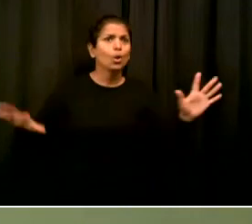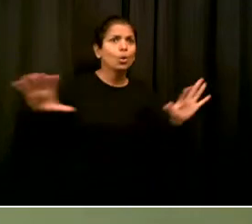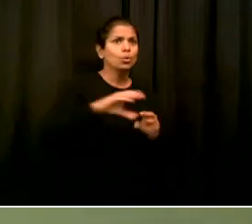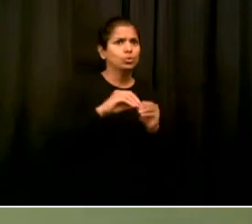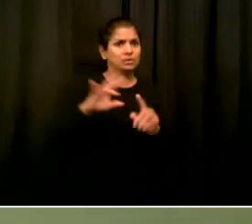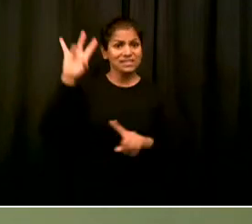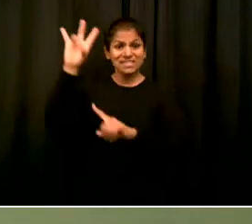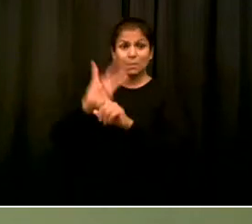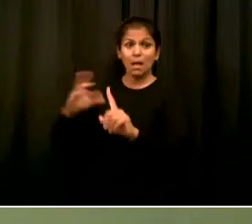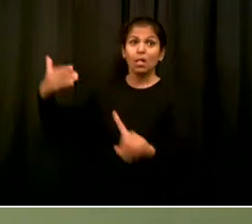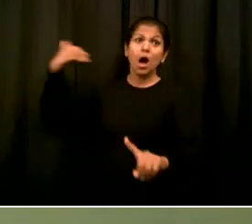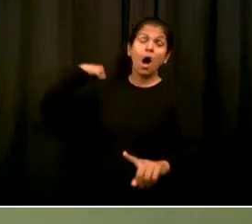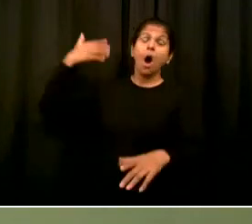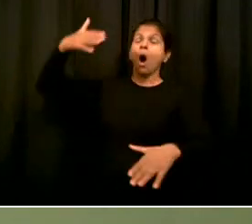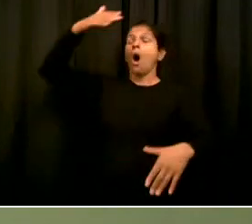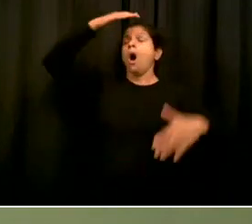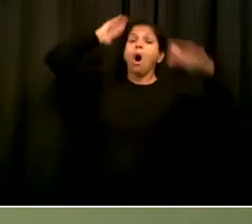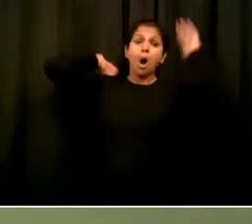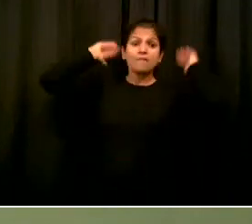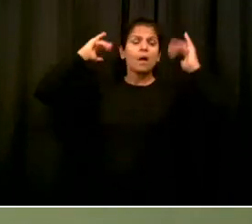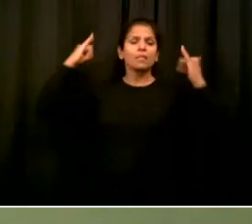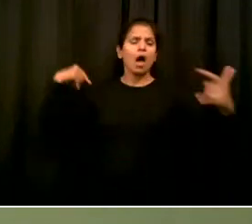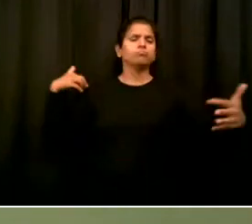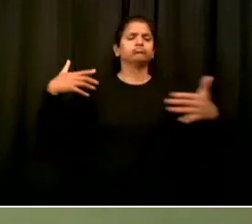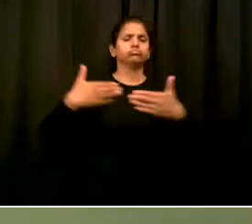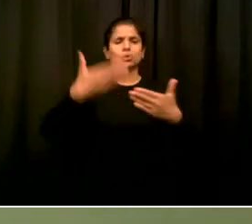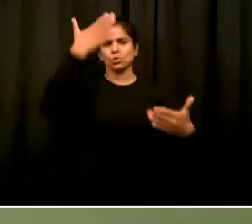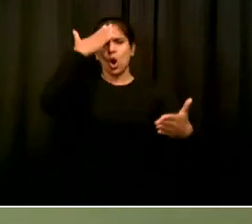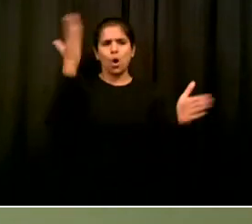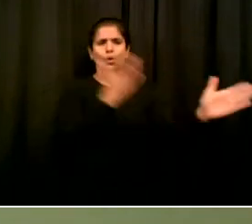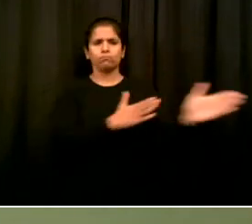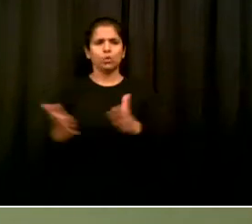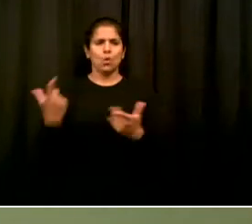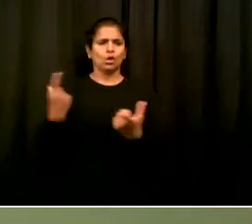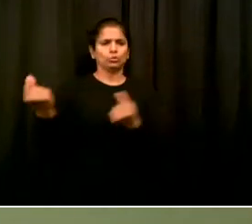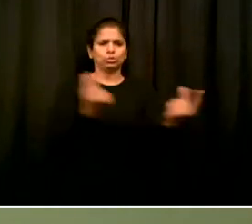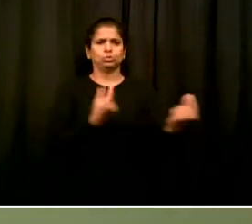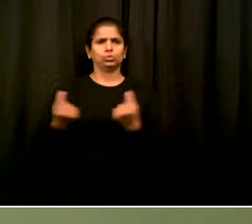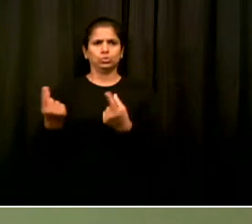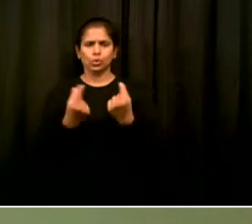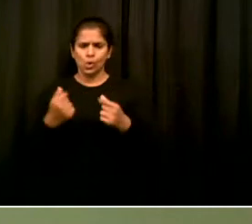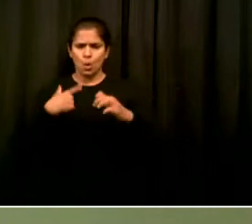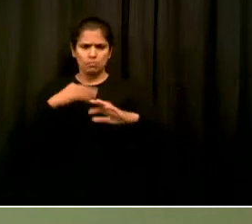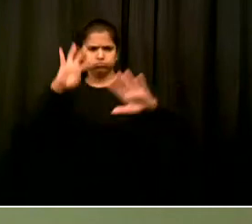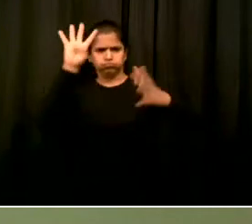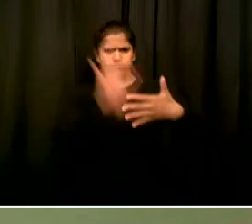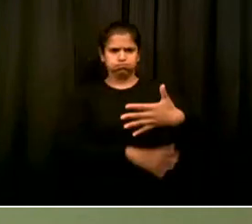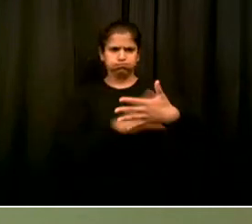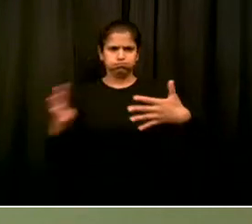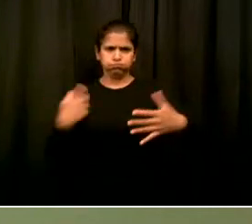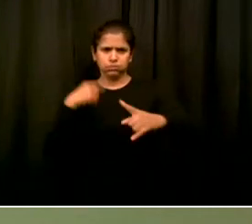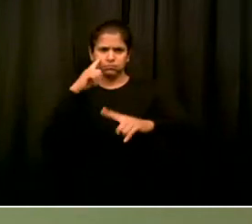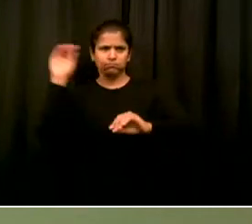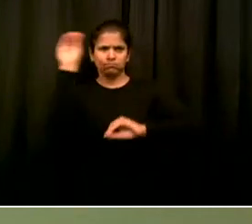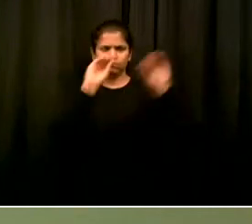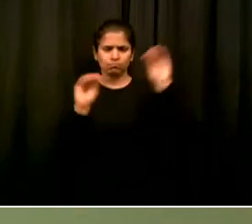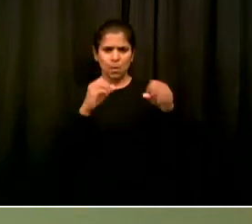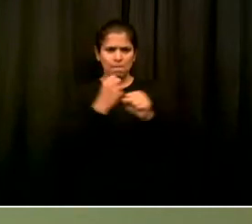IMPORTANTLY HOW TO ACTUALLY TREAT THE DISEASE MORE EFFFFTIECVELY. WE REMAIN OPTIMISTIC THAT, IF THERE IS UNFORTUNATELY AN